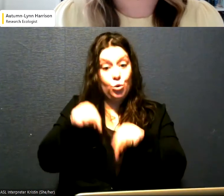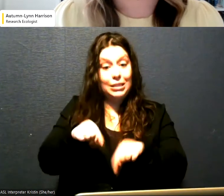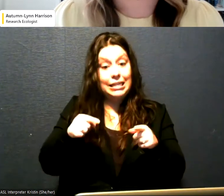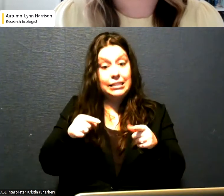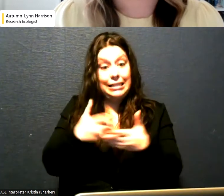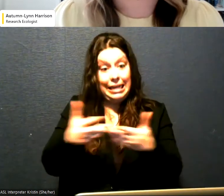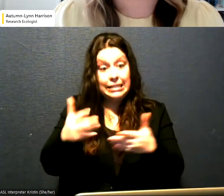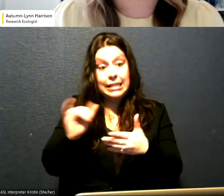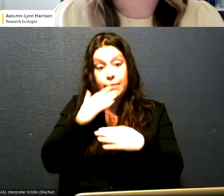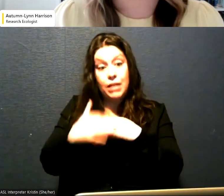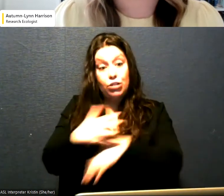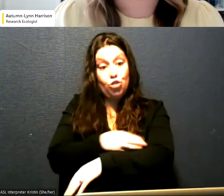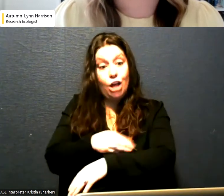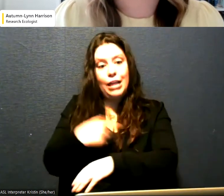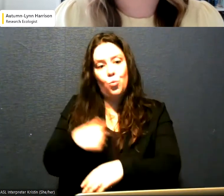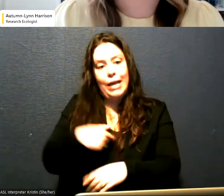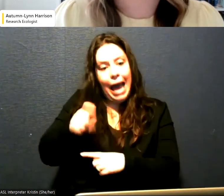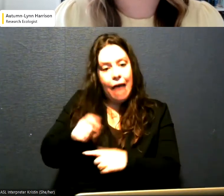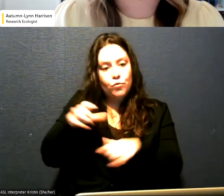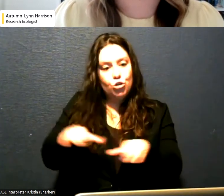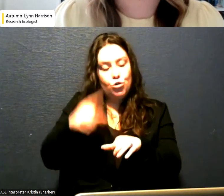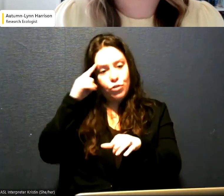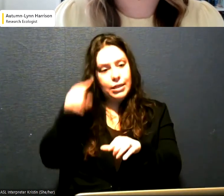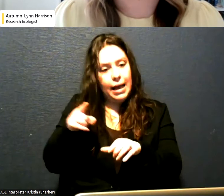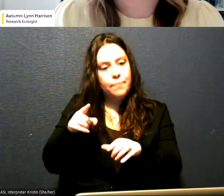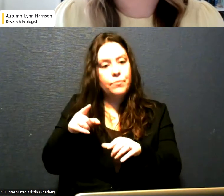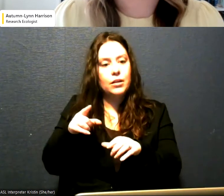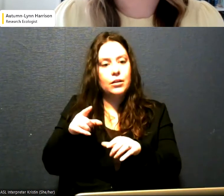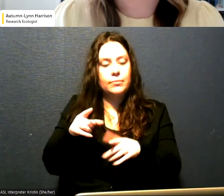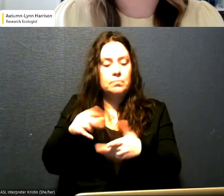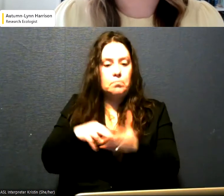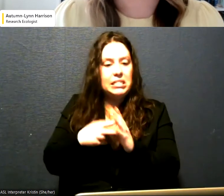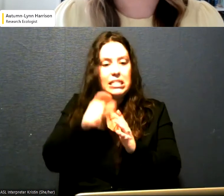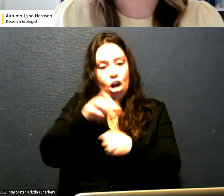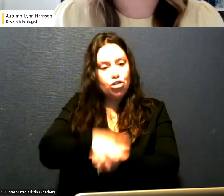are not stressful at all because we train them a lot, um so I’d say that's what probably brings